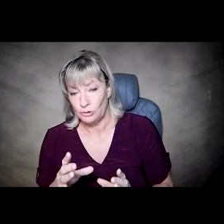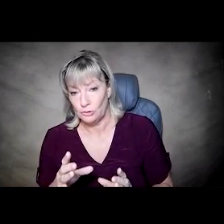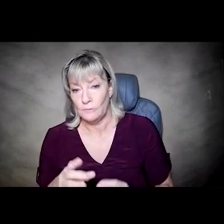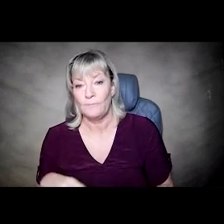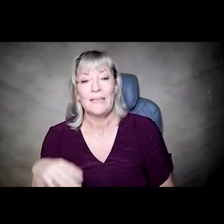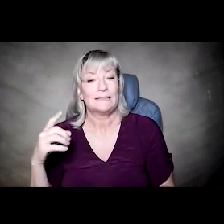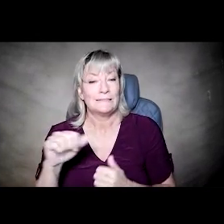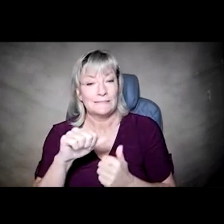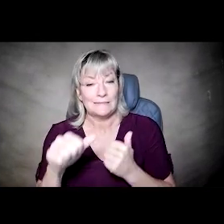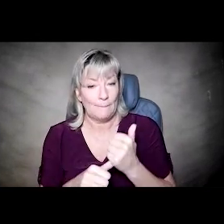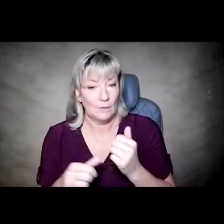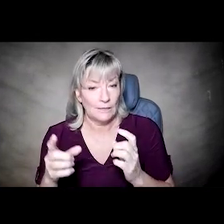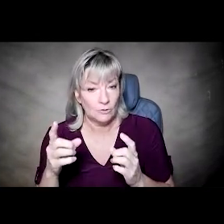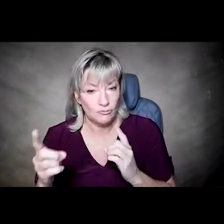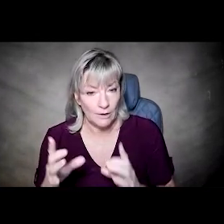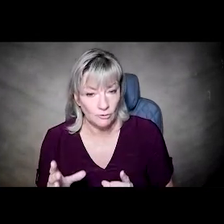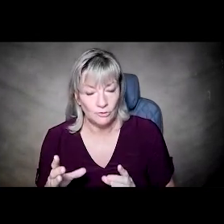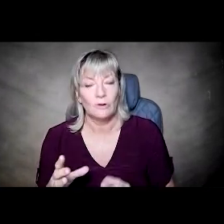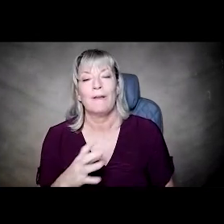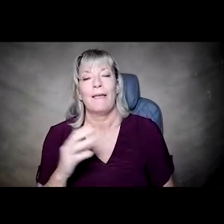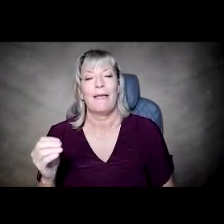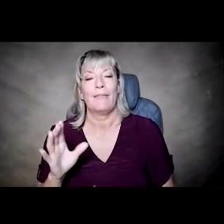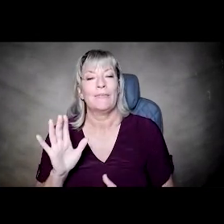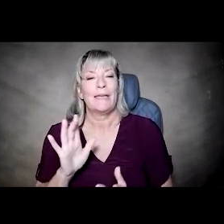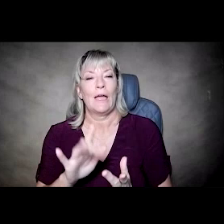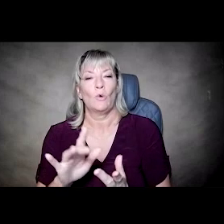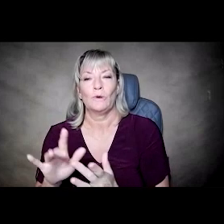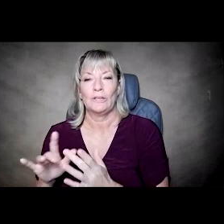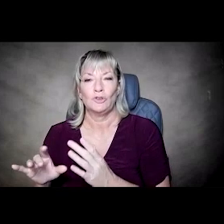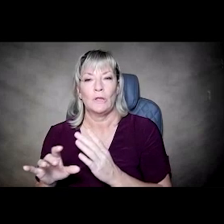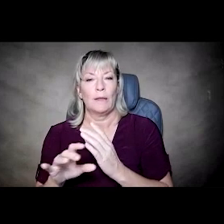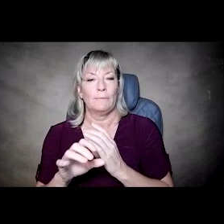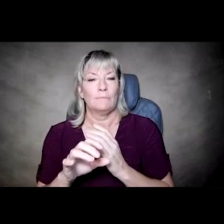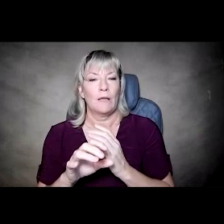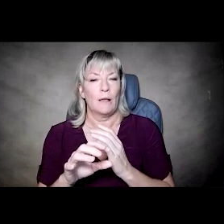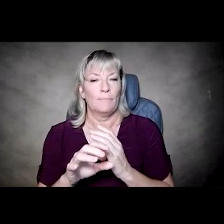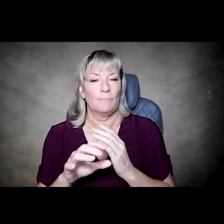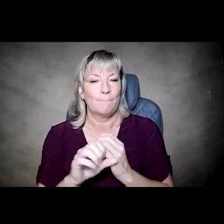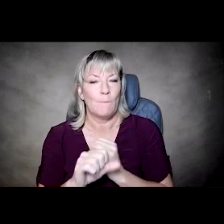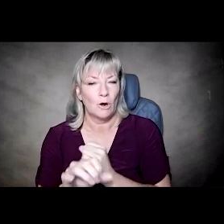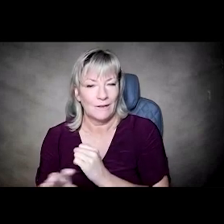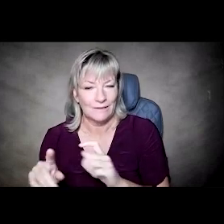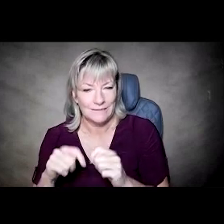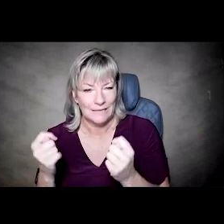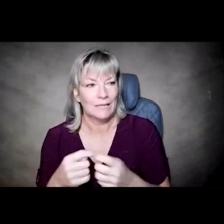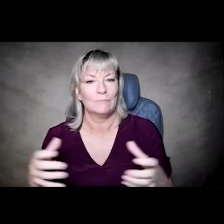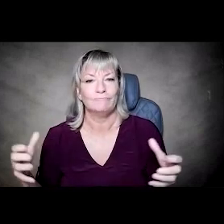and the Outreach & Marketing team. Website coding and development was